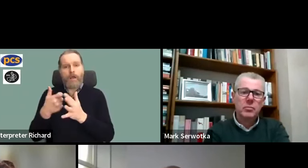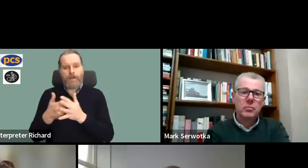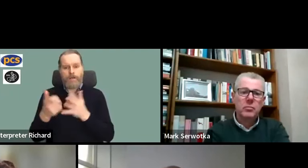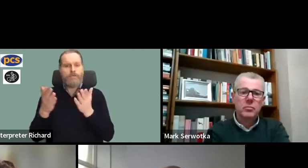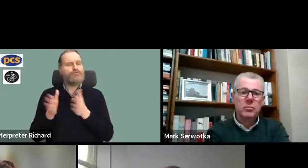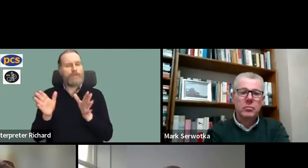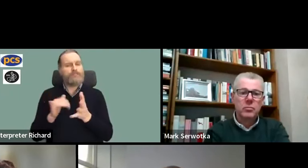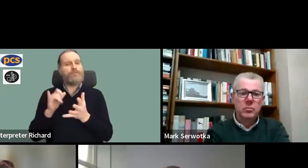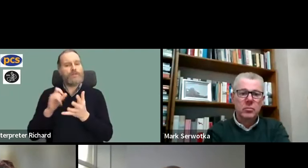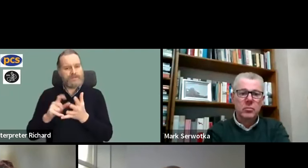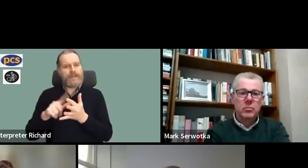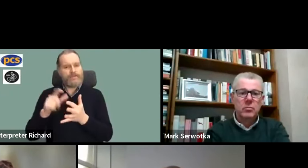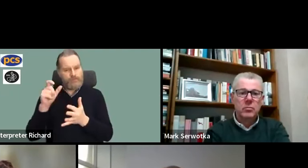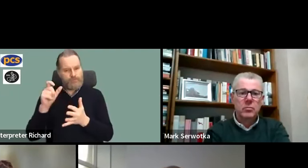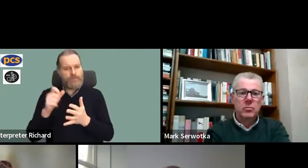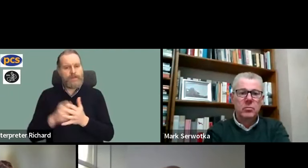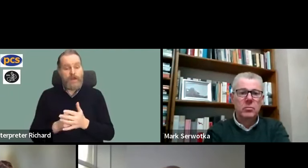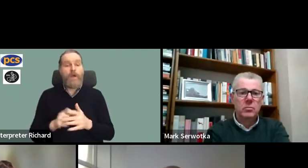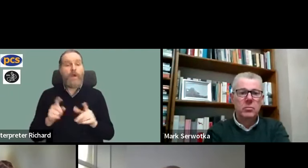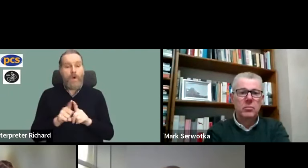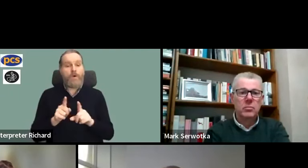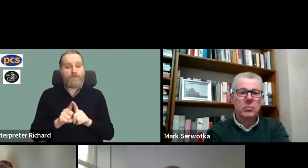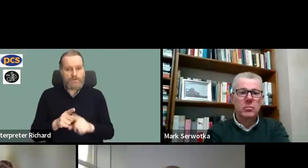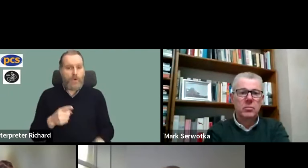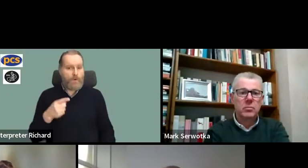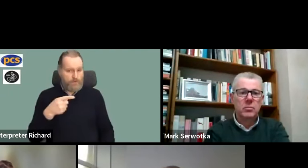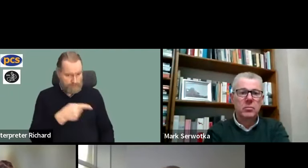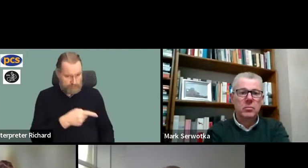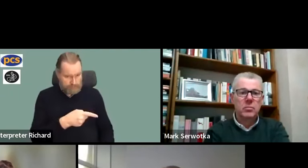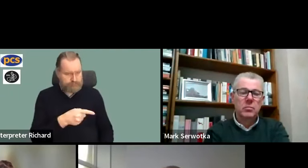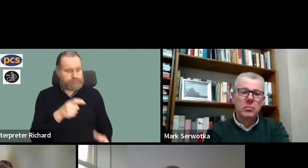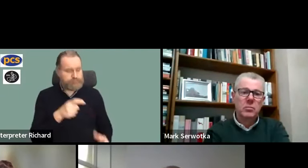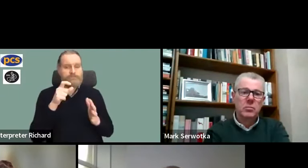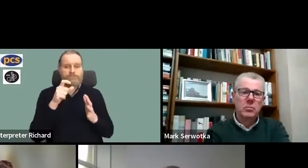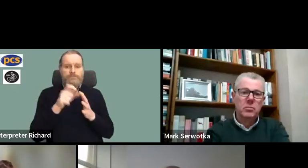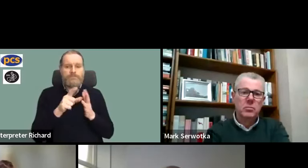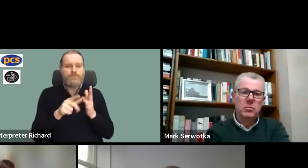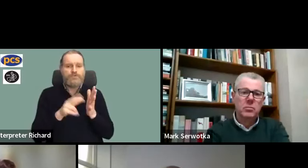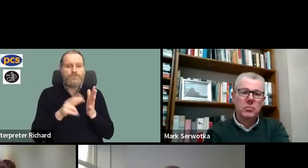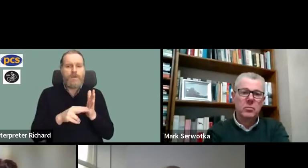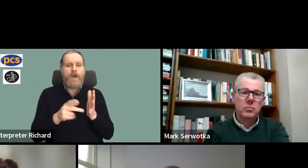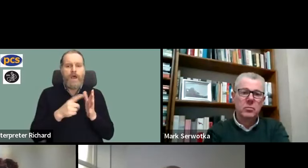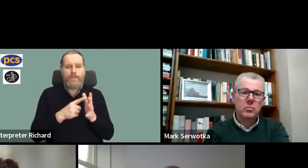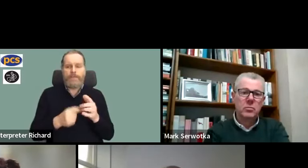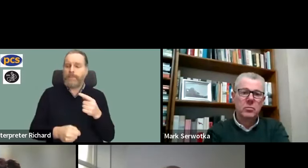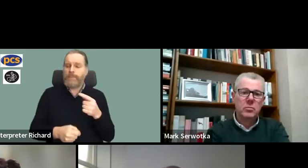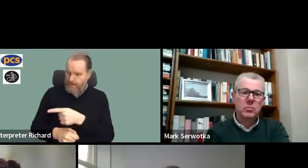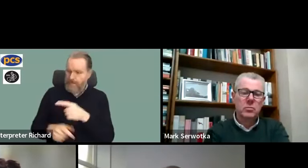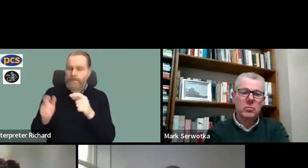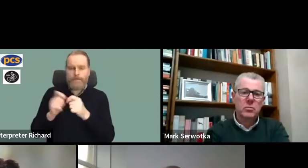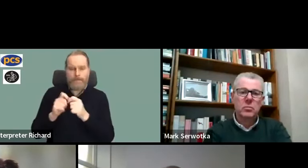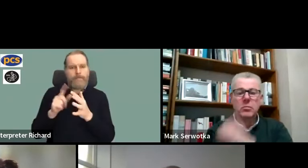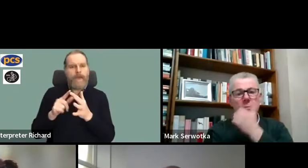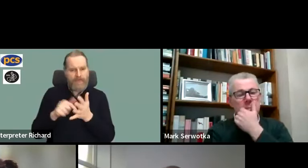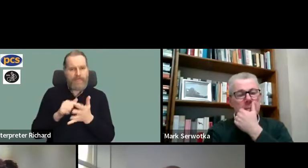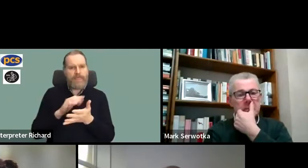for our general sector sect to, but also Donna, sect to, but also Donna Right and Beth wag, wag, from 2 of the wag, from 2 of the groups that taking the first waiver f talking